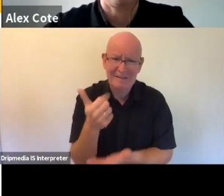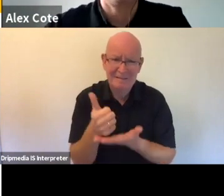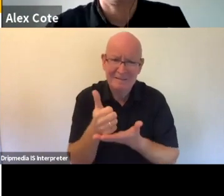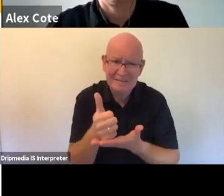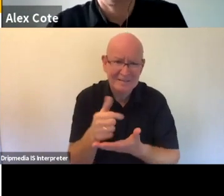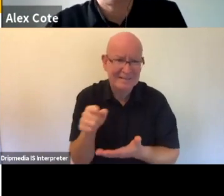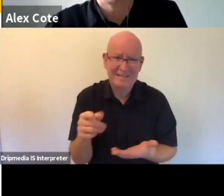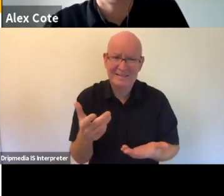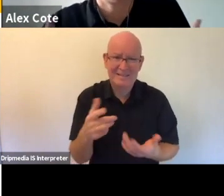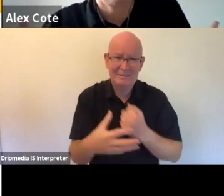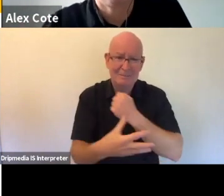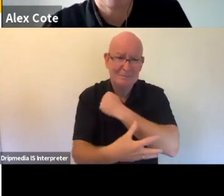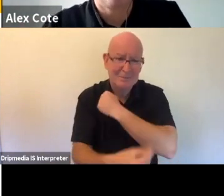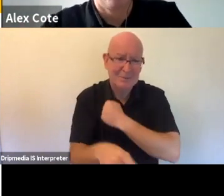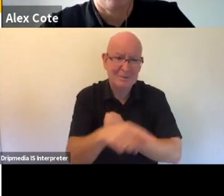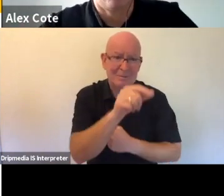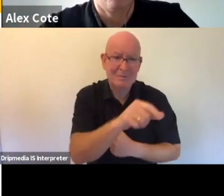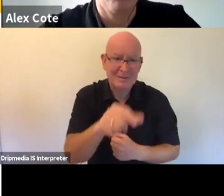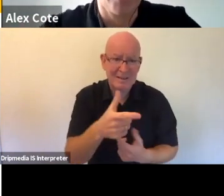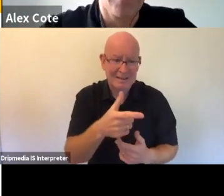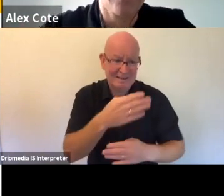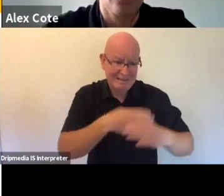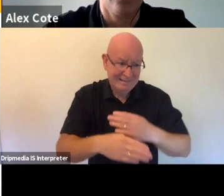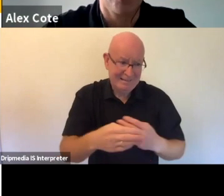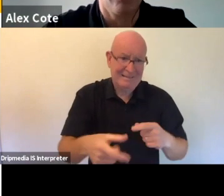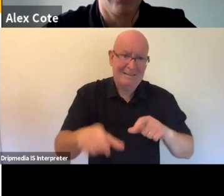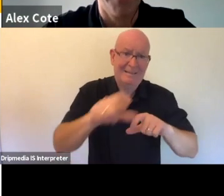and will have limited impact with regards to the recovery.